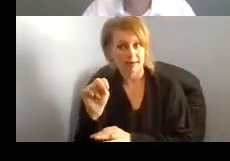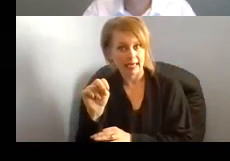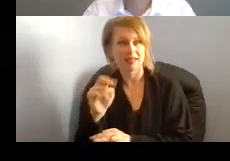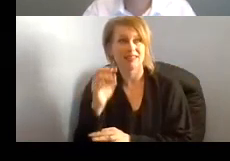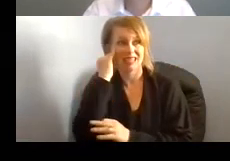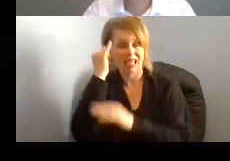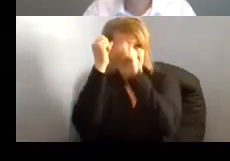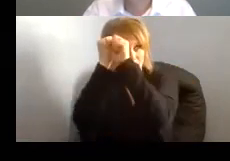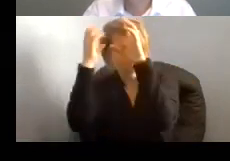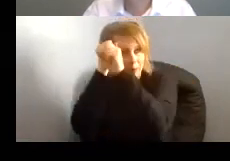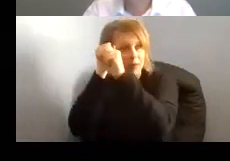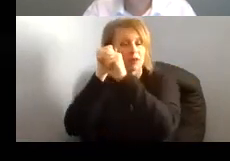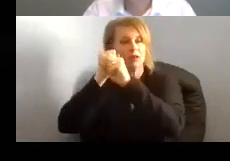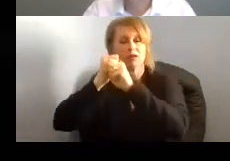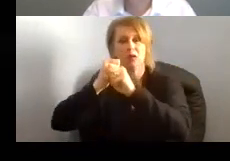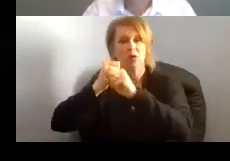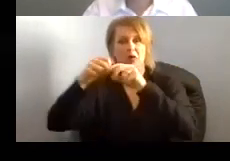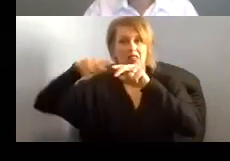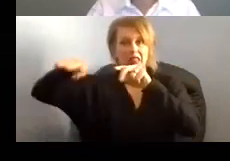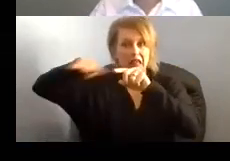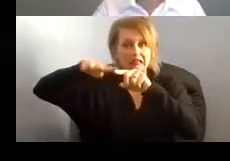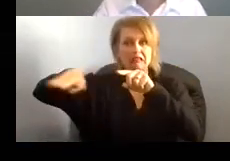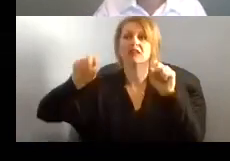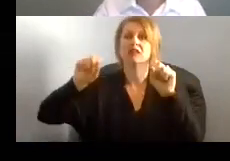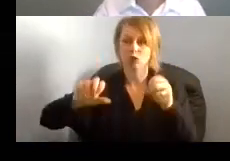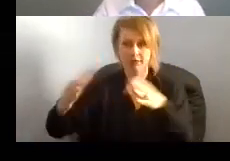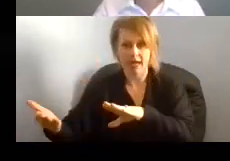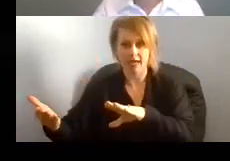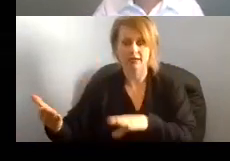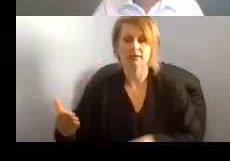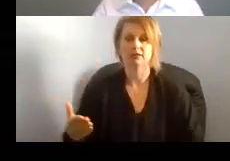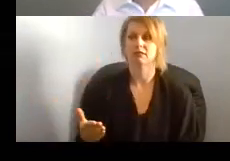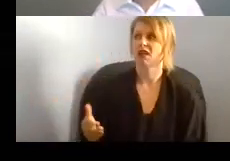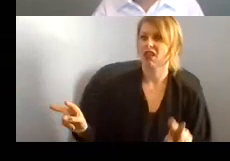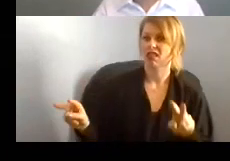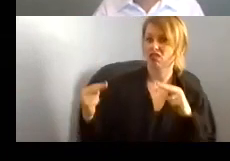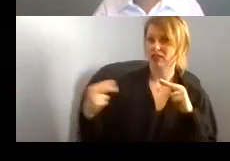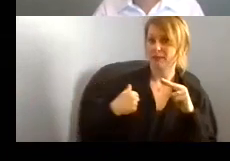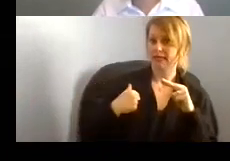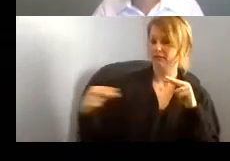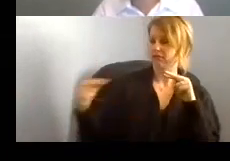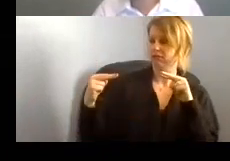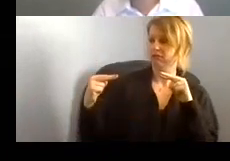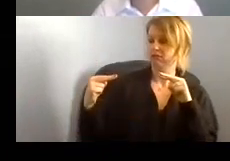then the person might die from it. And then she just looked at me, and she said, you know, it’s just ironic.